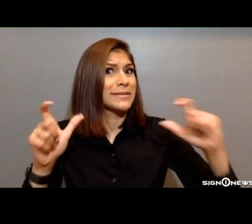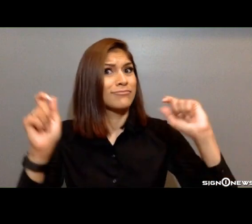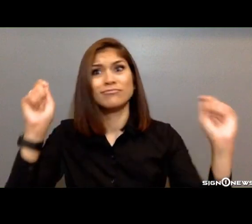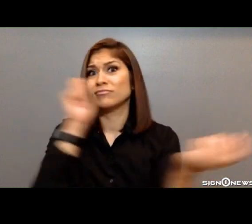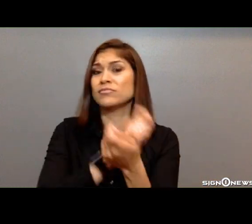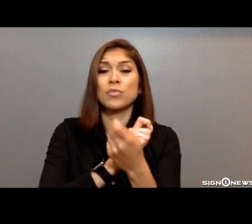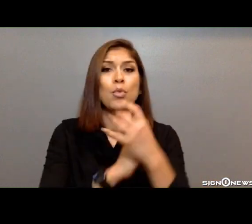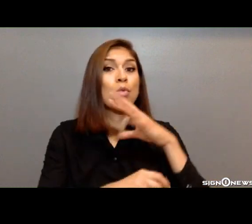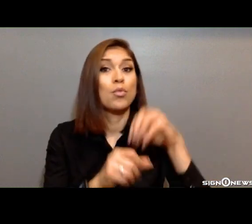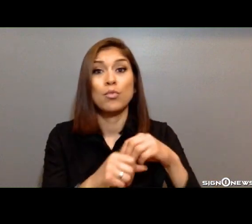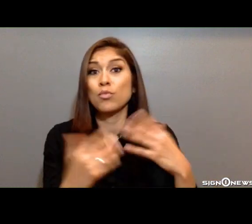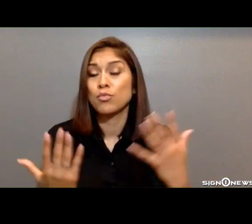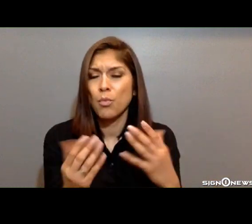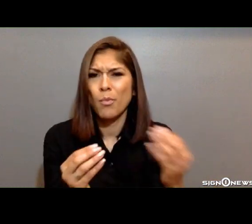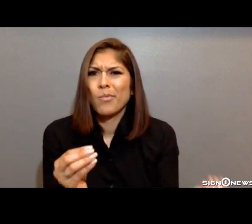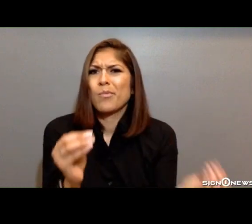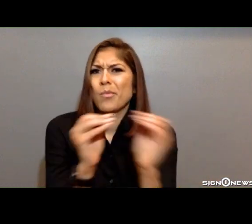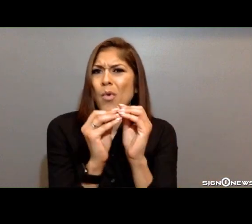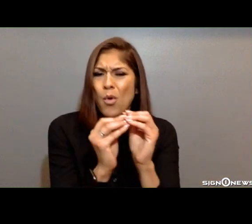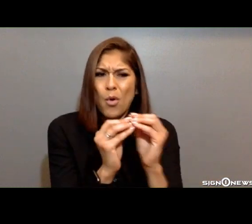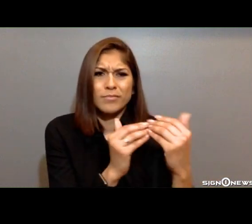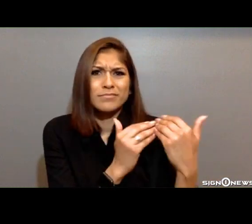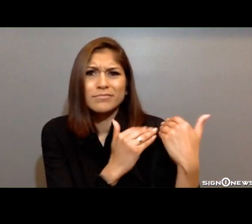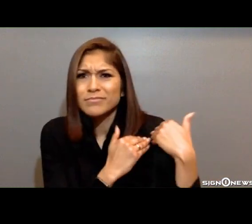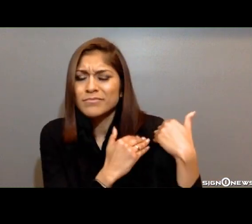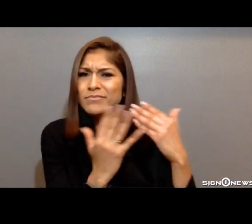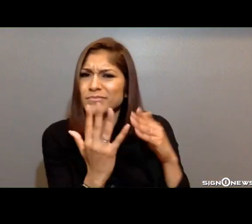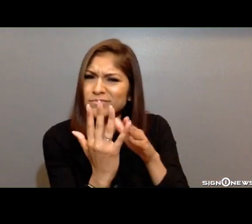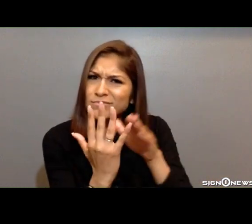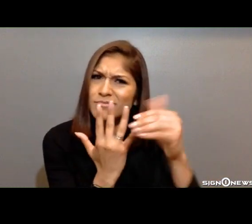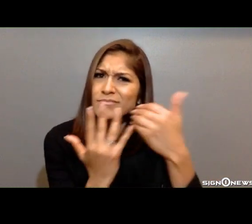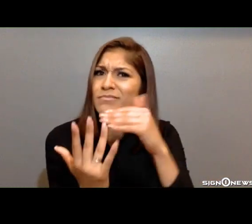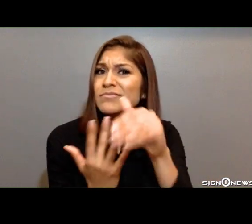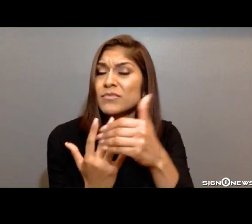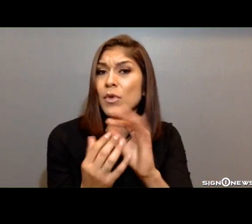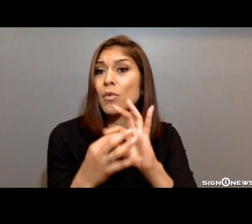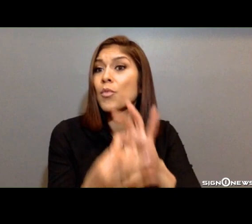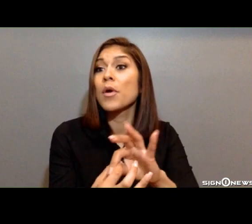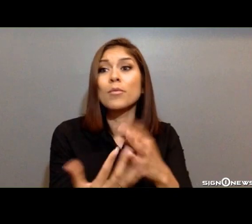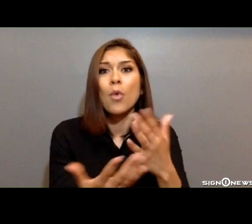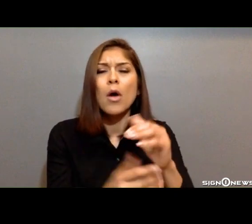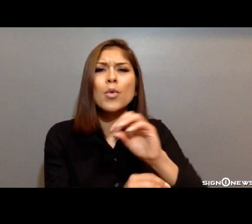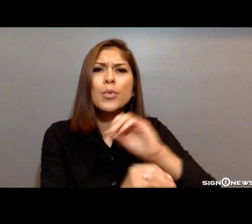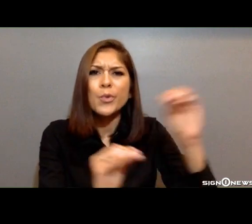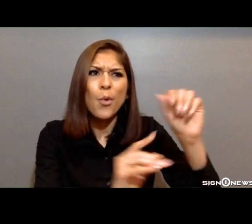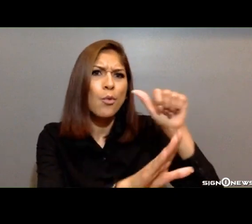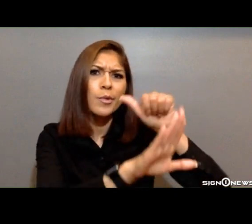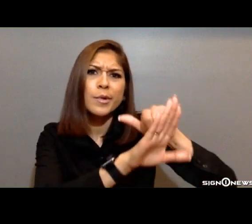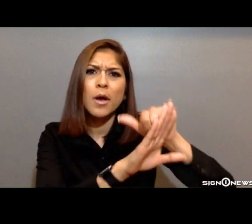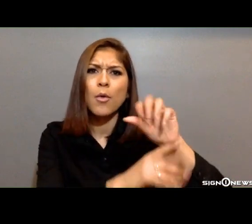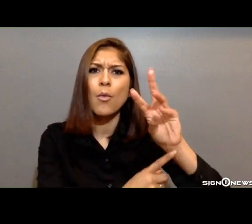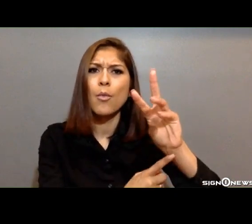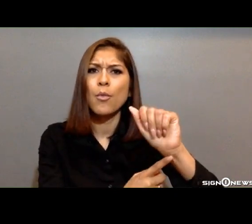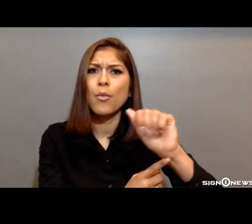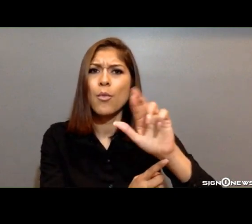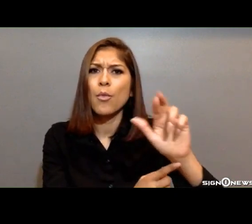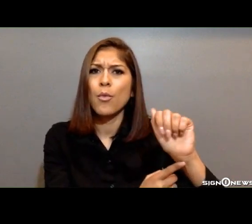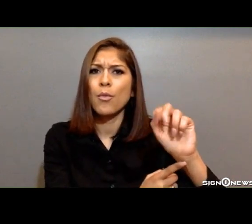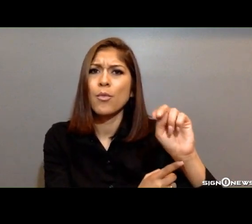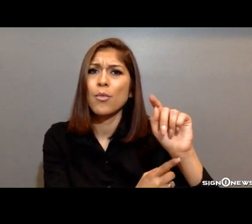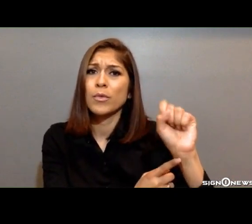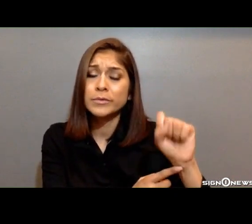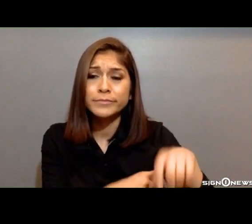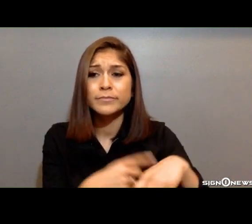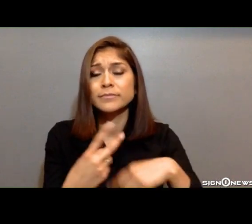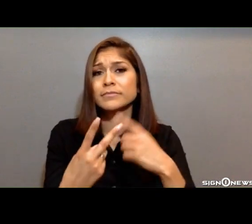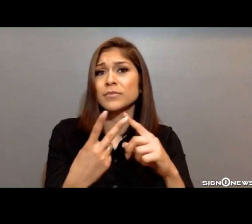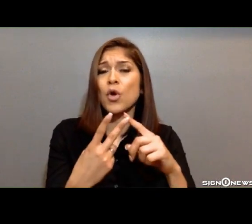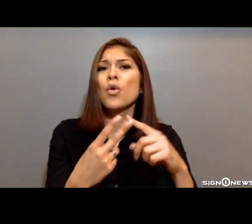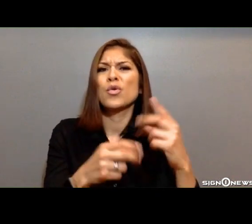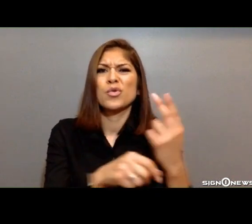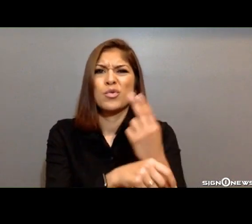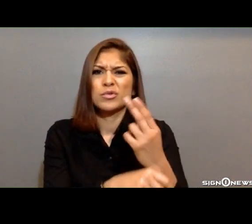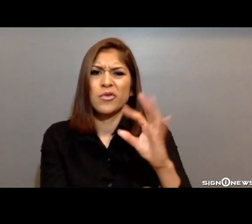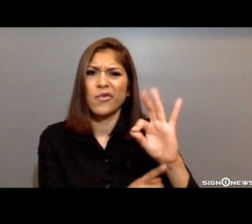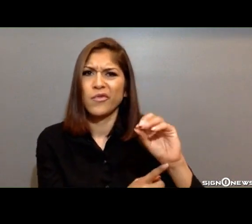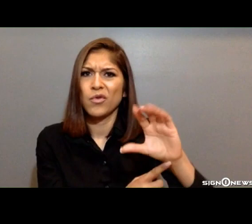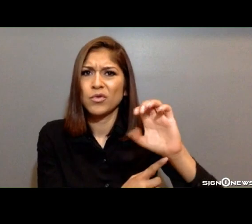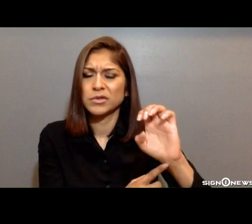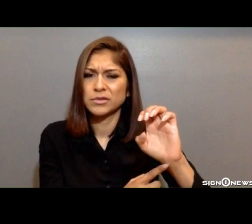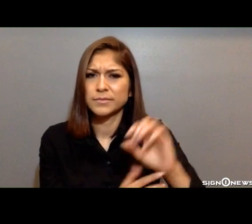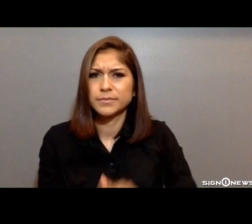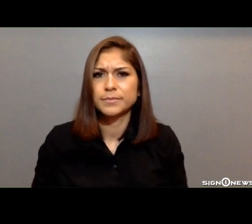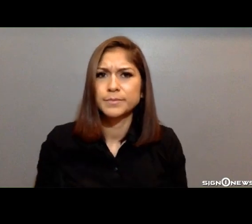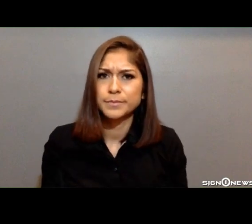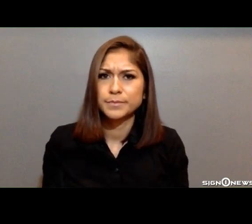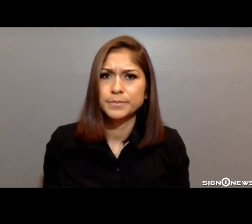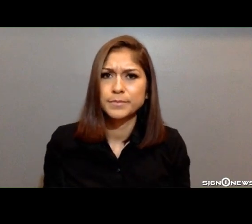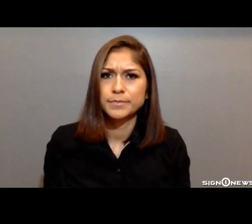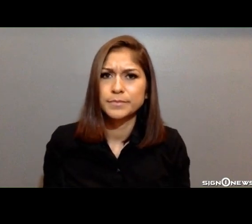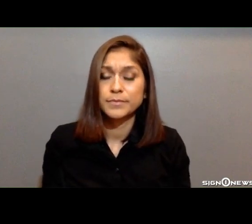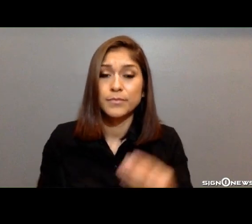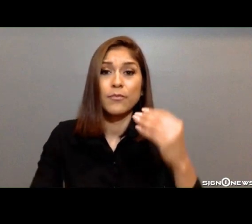One of the changes includes greater accountability for no-knock warrants and uses of force.